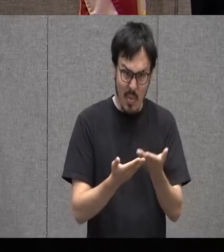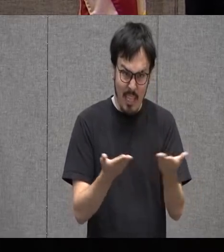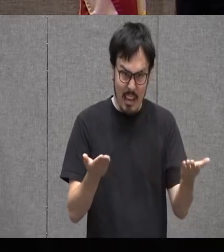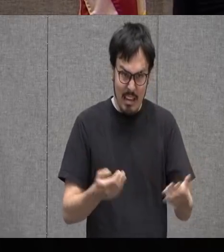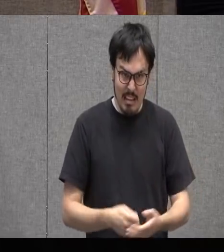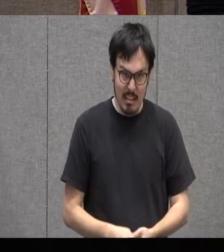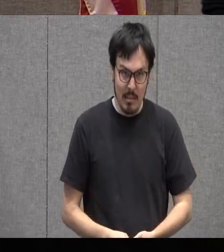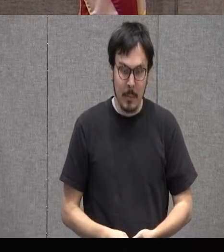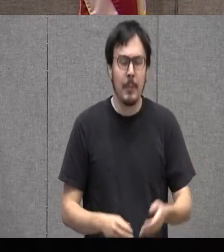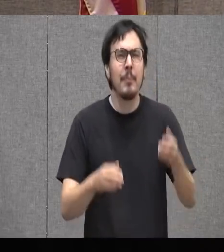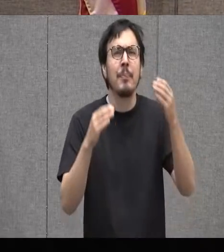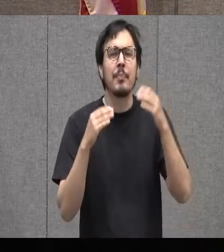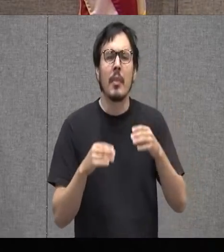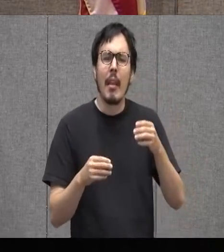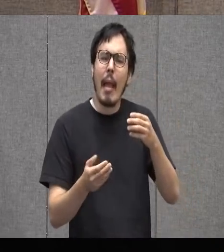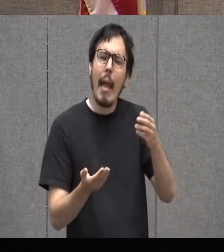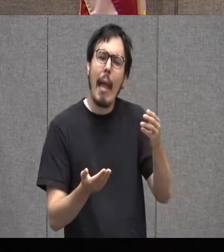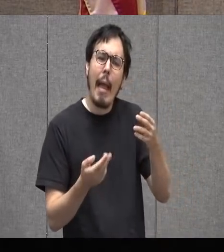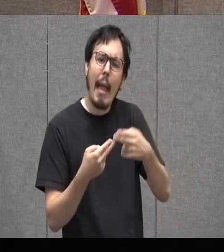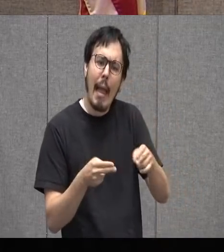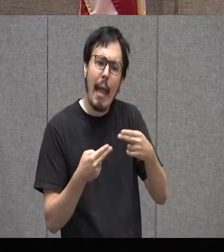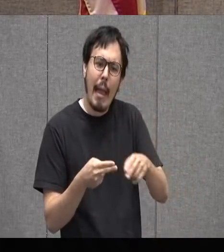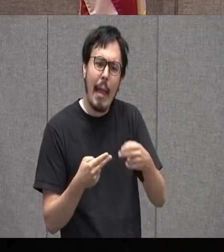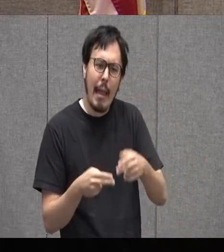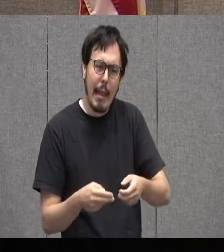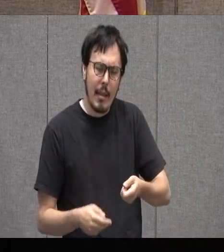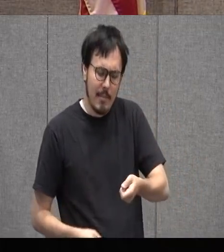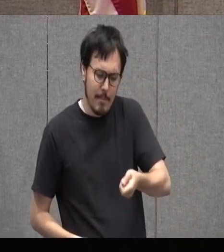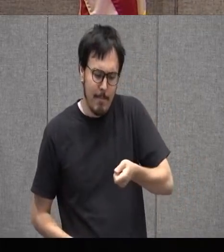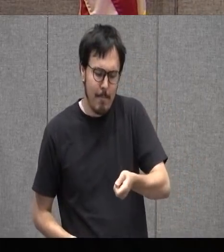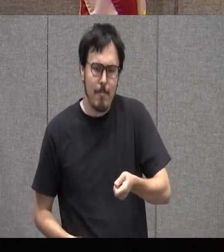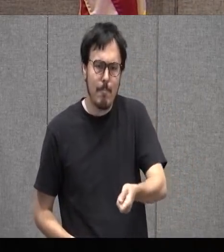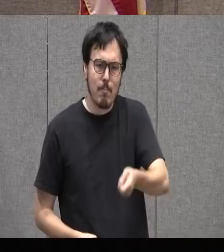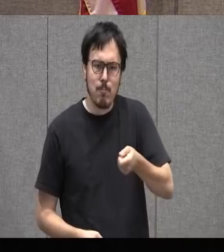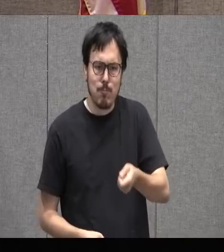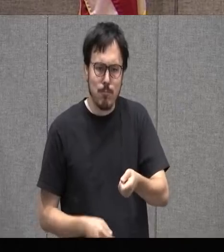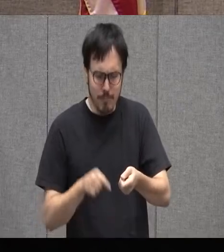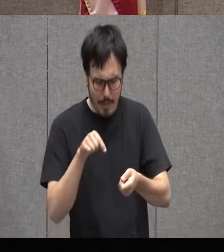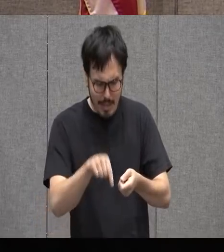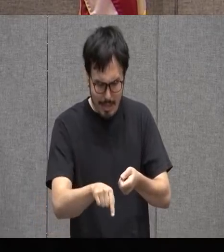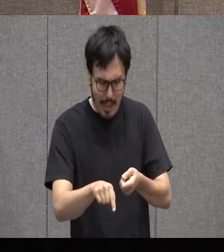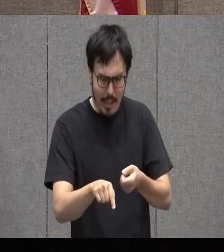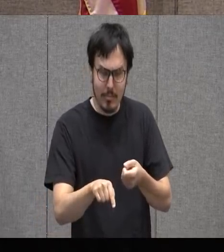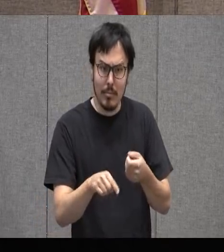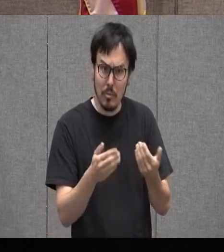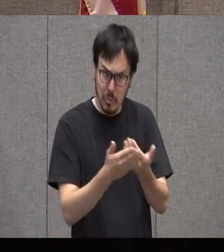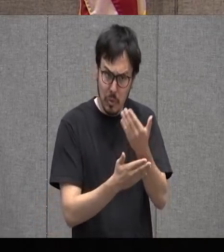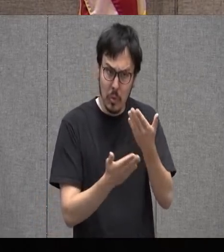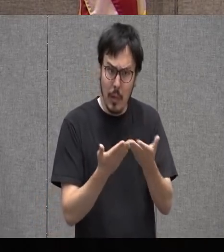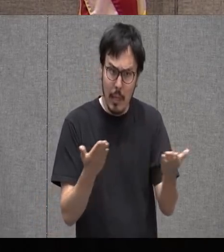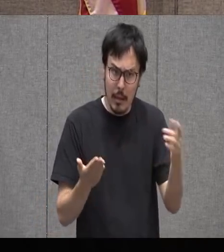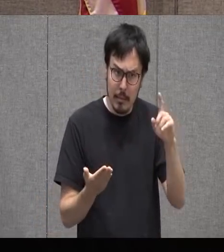So, substance is a type of matter that has a specific property.